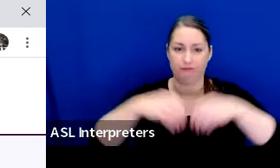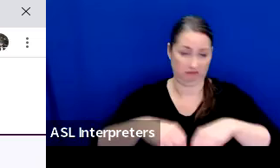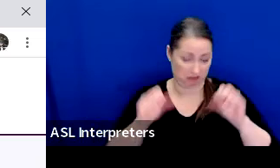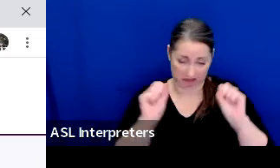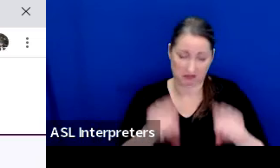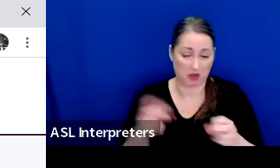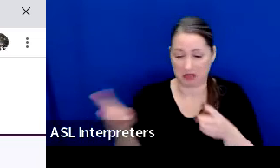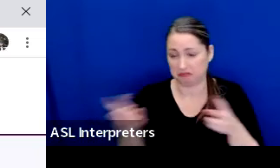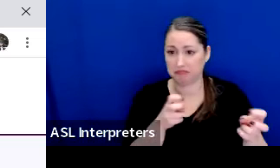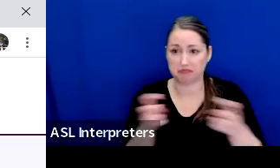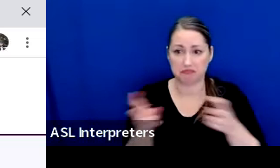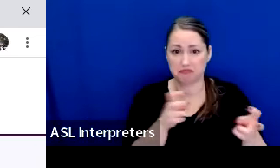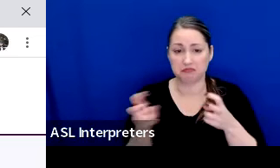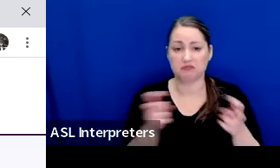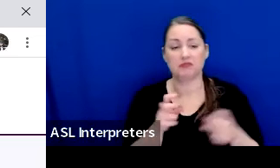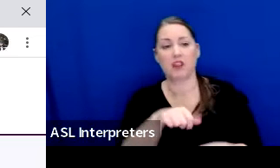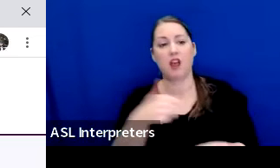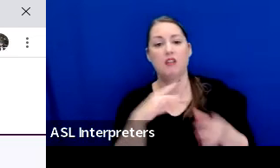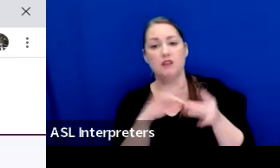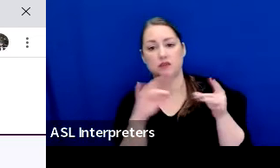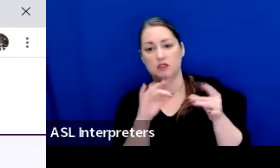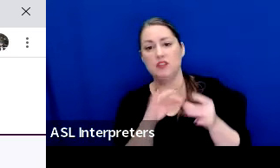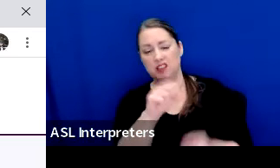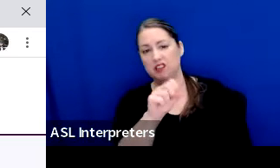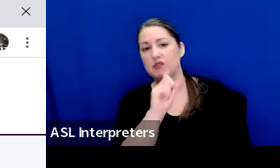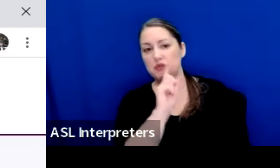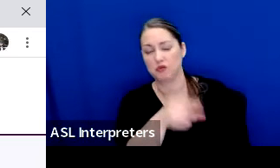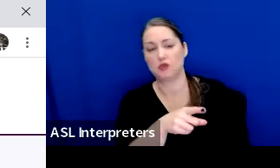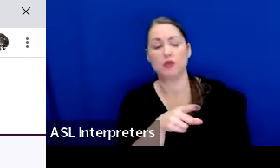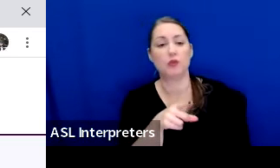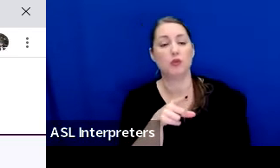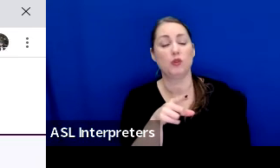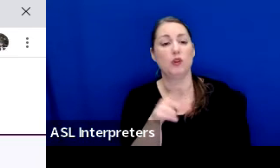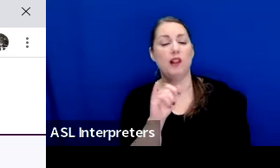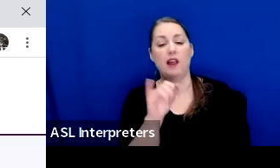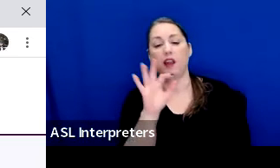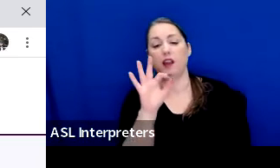Yeah, that definitely works the, you know, the perimeter, you know, like floor plans and things like that. Mm hmm.